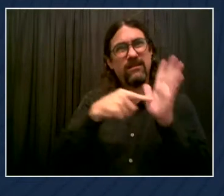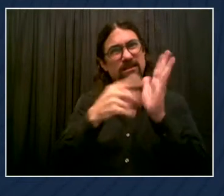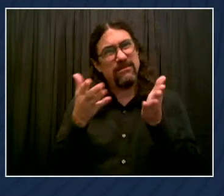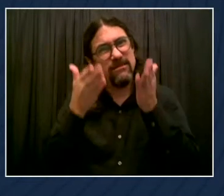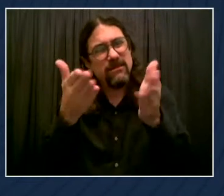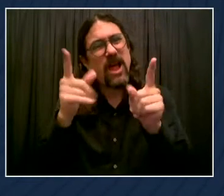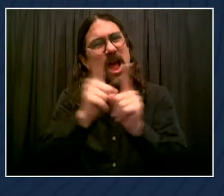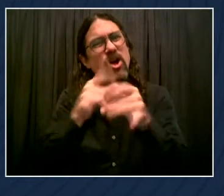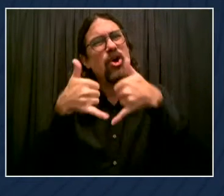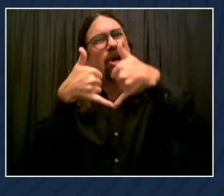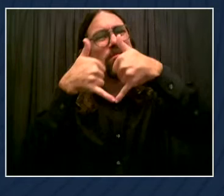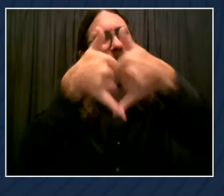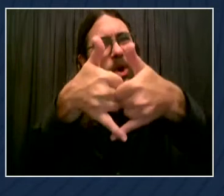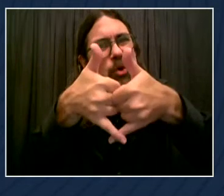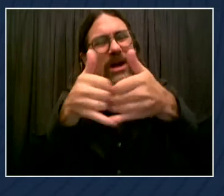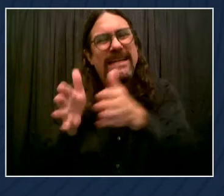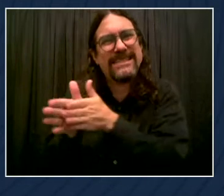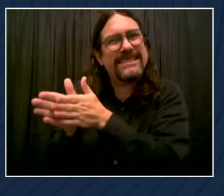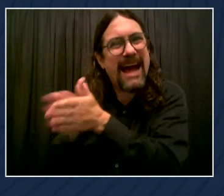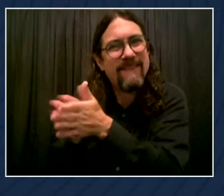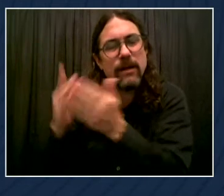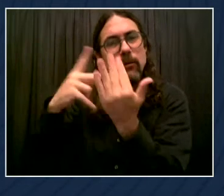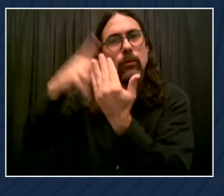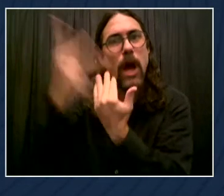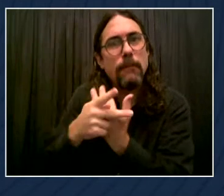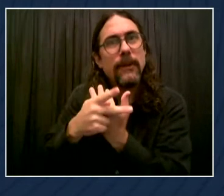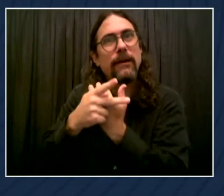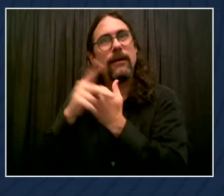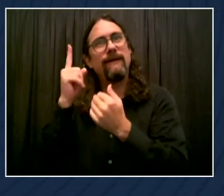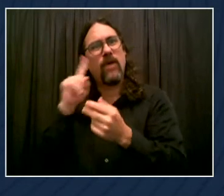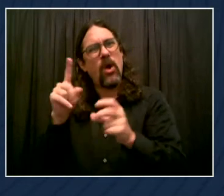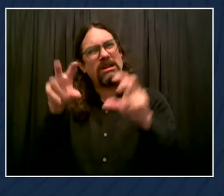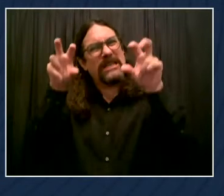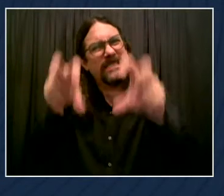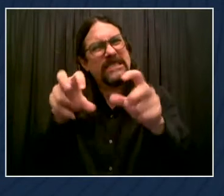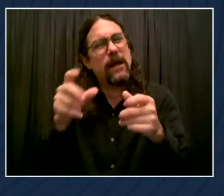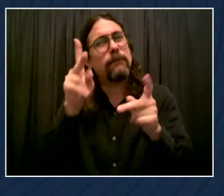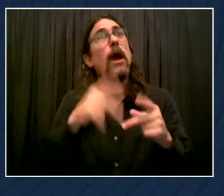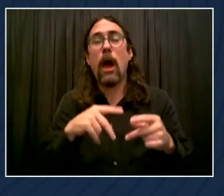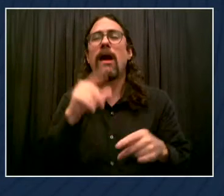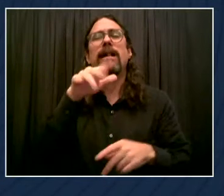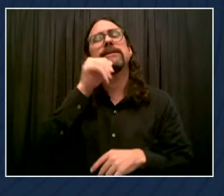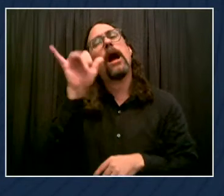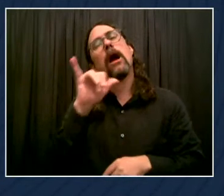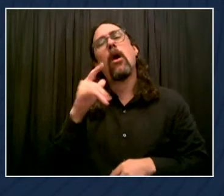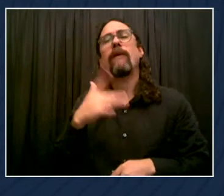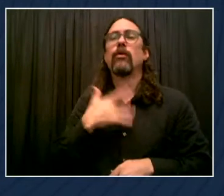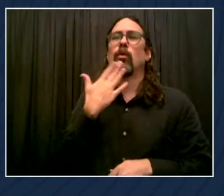THEY HAVE HELP SOMEONE GET A CONSTITUTIONALLY PROTECTED PROCEDURE. IT IS OUTRAGEOUS, BUT